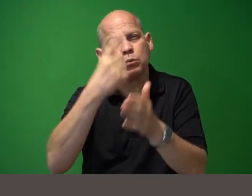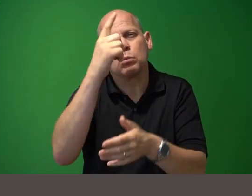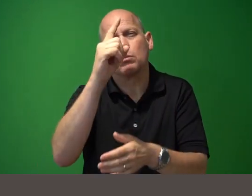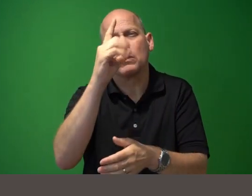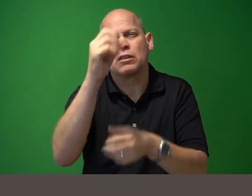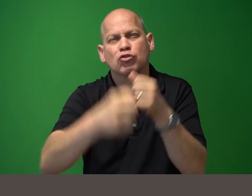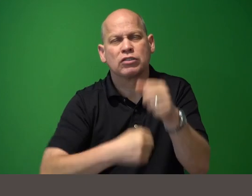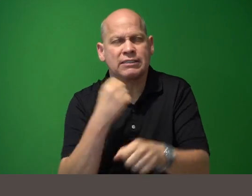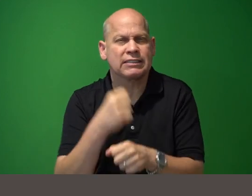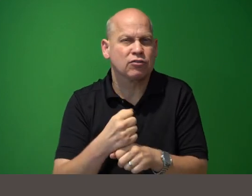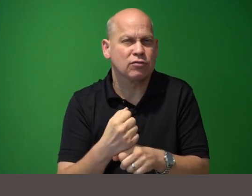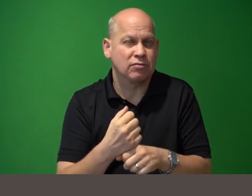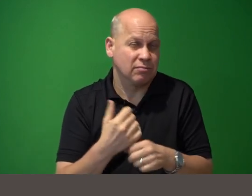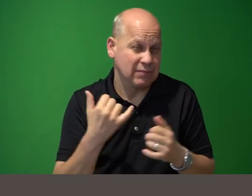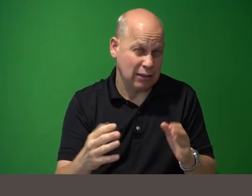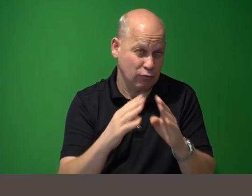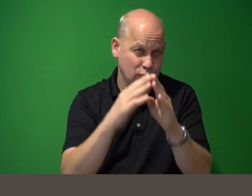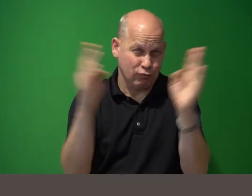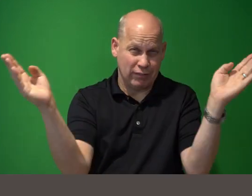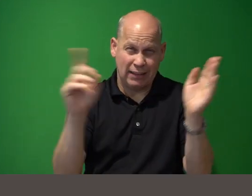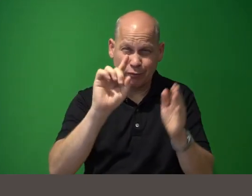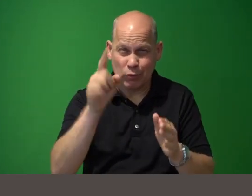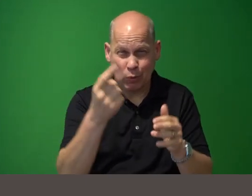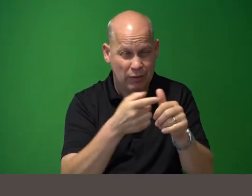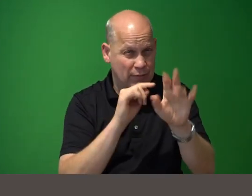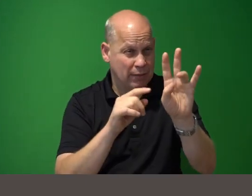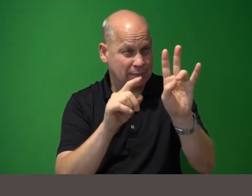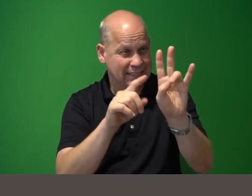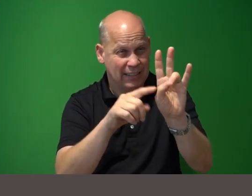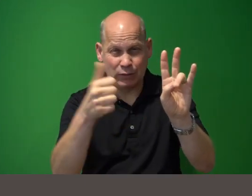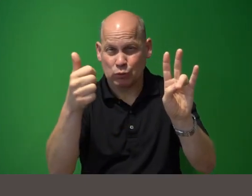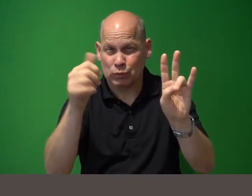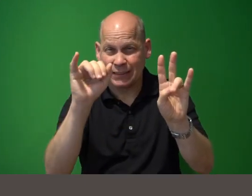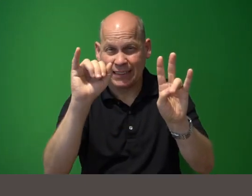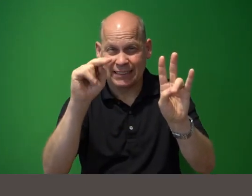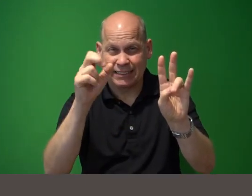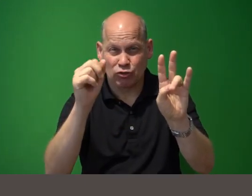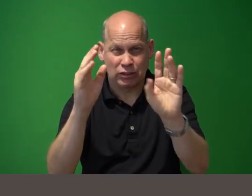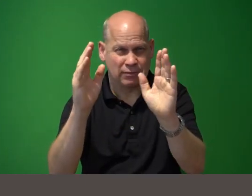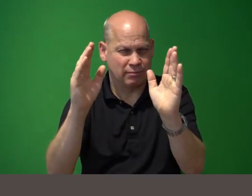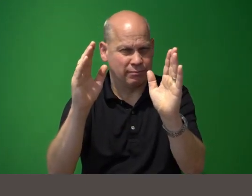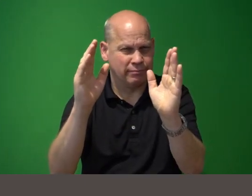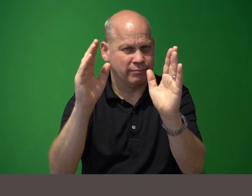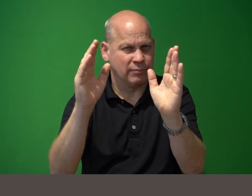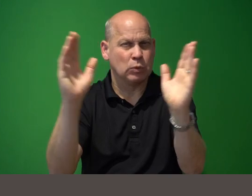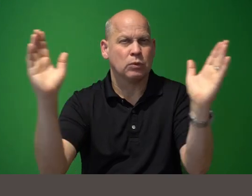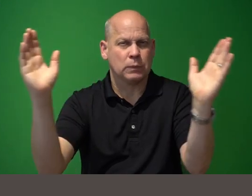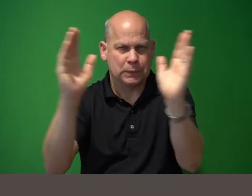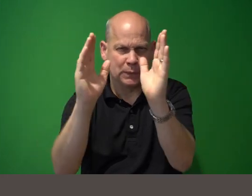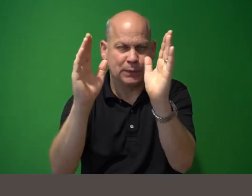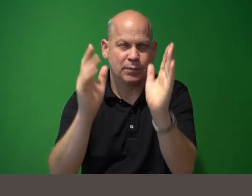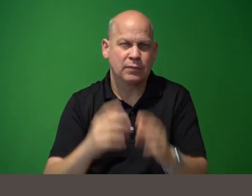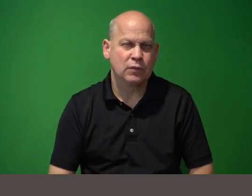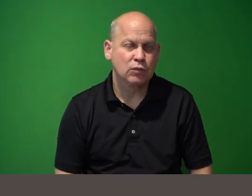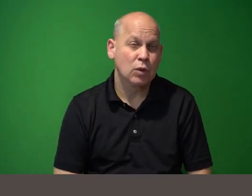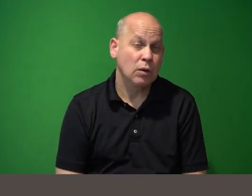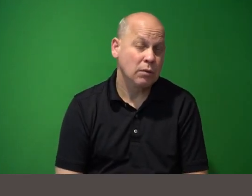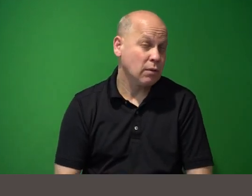and now the range is only from seven to 10 inches. So back to the very first question.